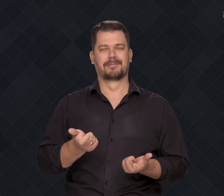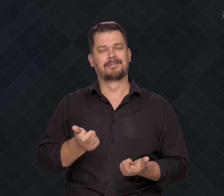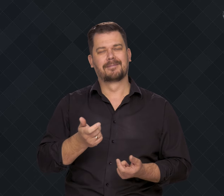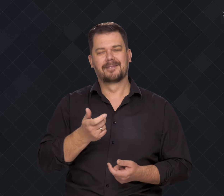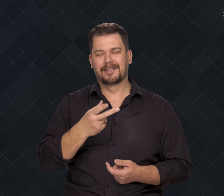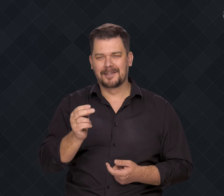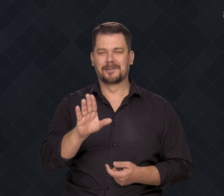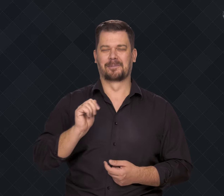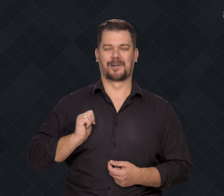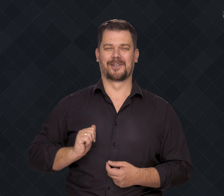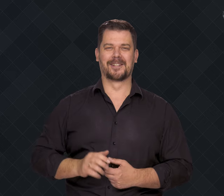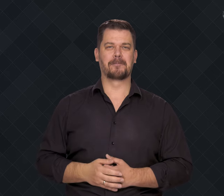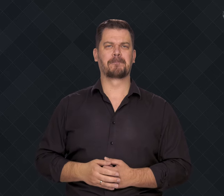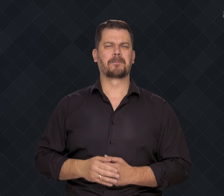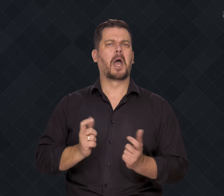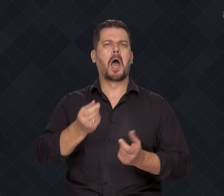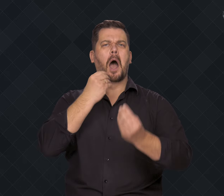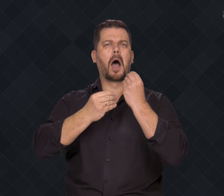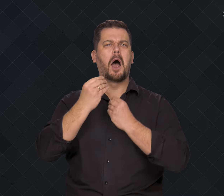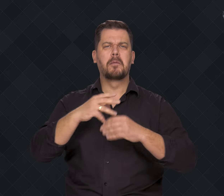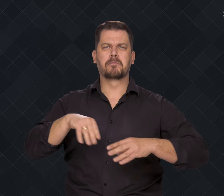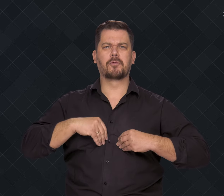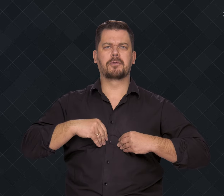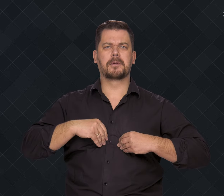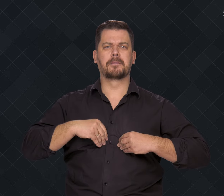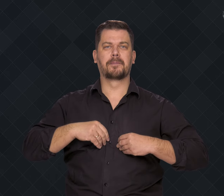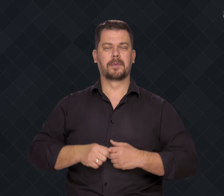Fortunately, that's not the case. So, what can you eat?